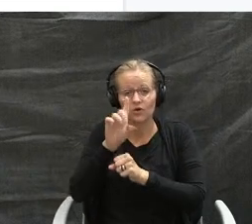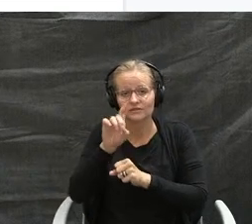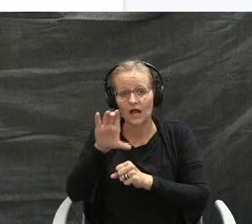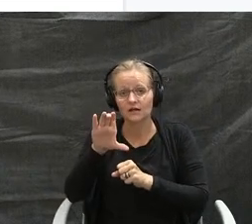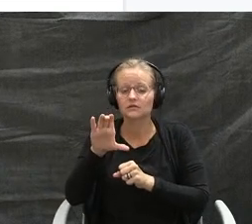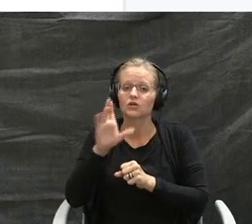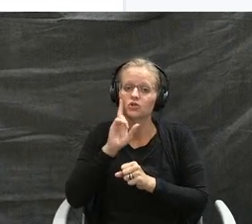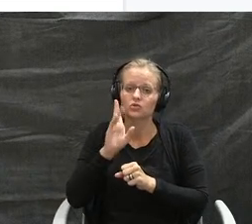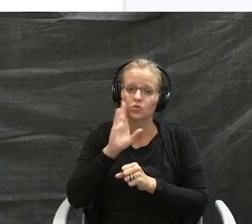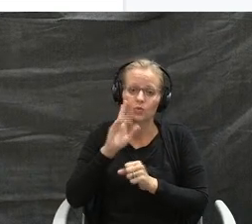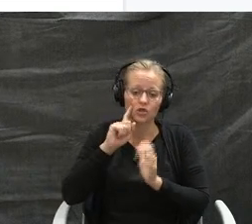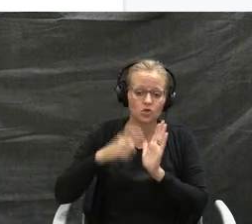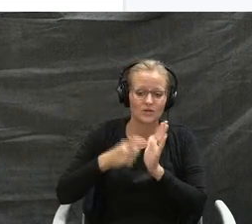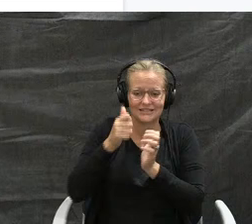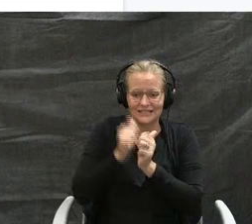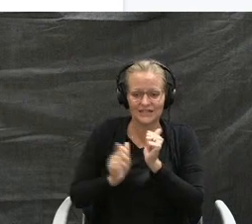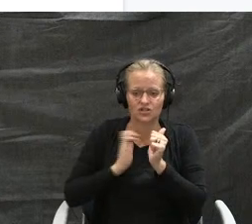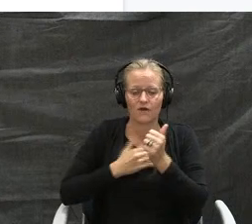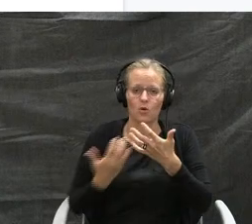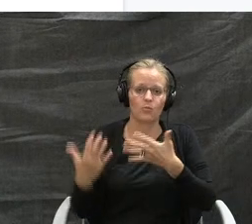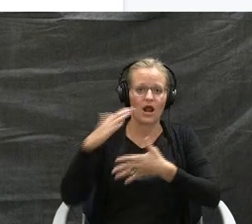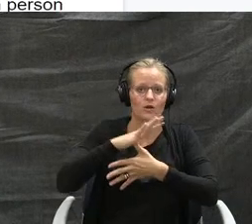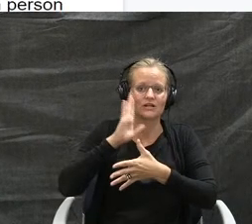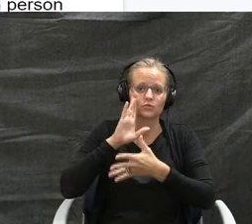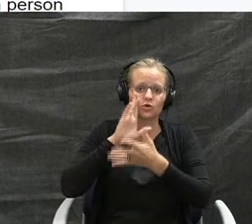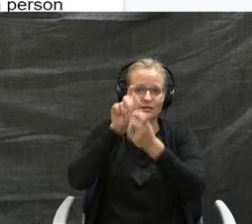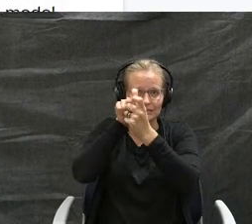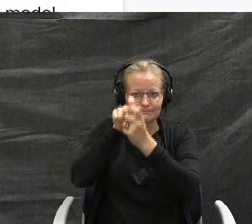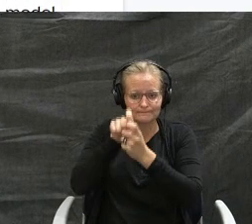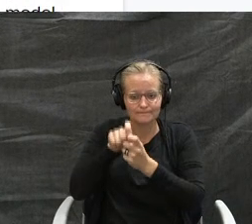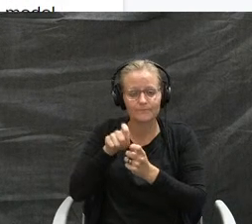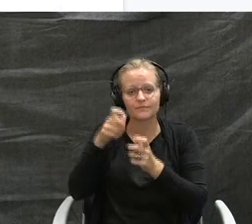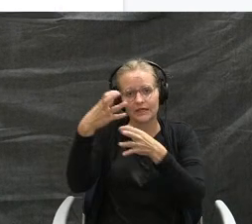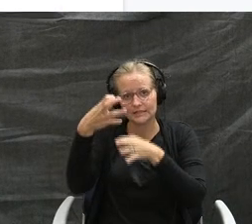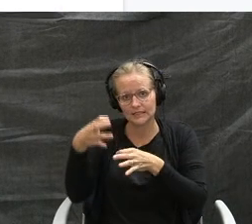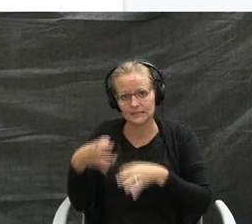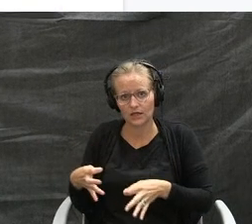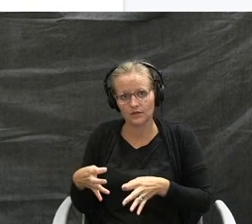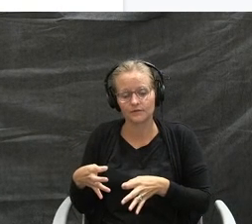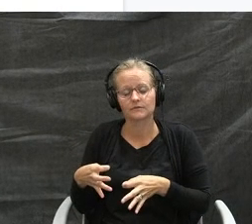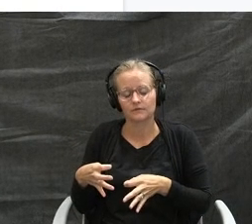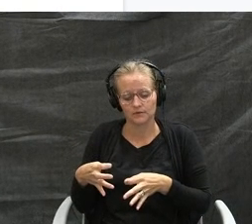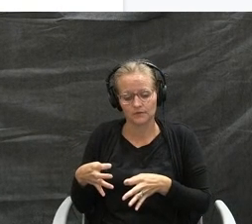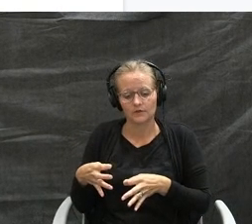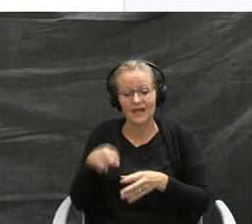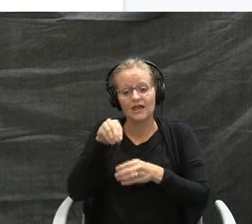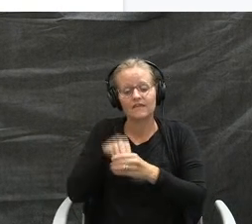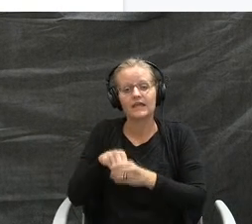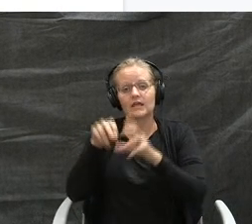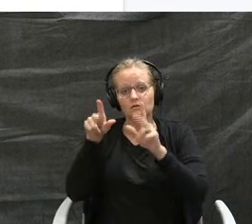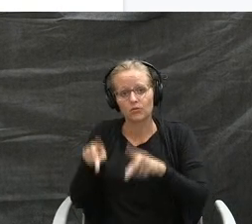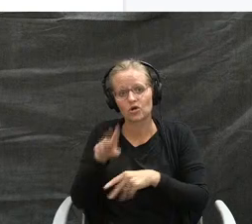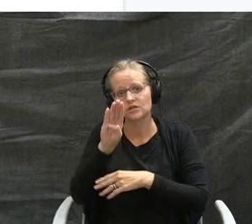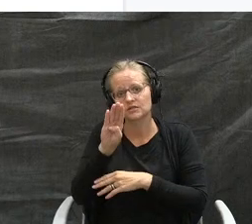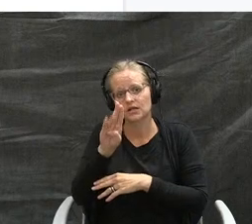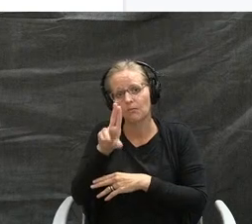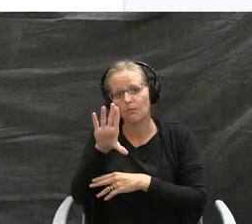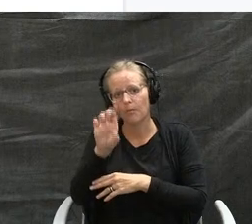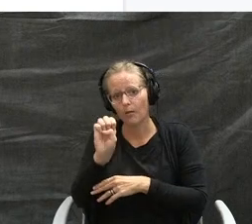priorities detailed and those were the priorities. For our committee. Are the in person bubble group? Again, will